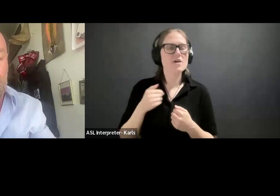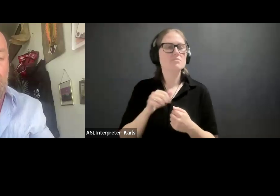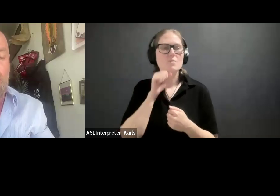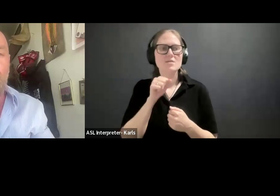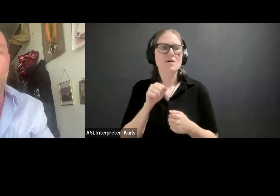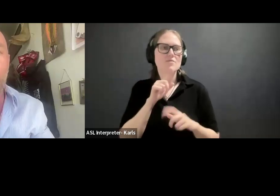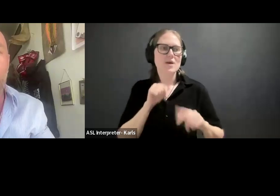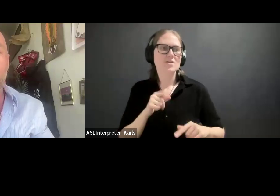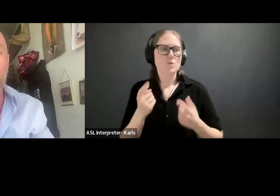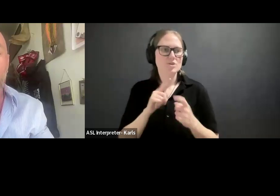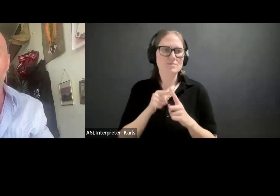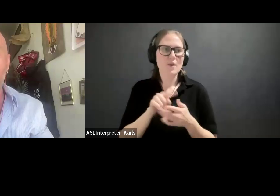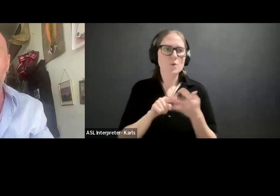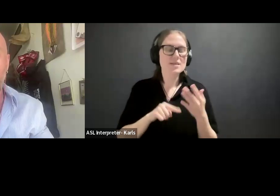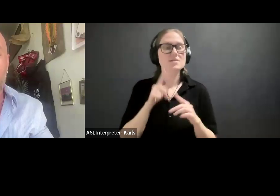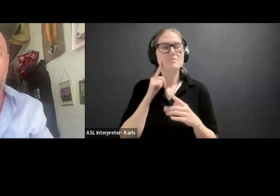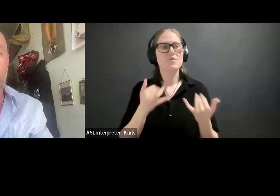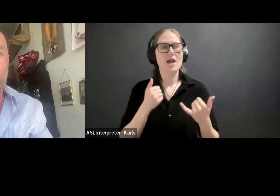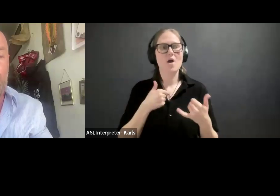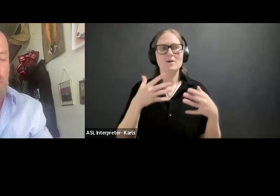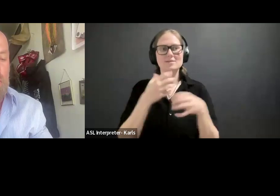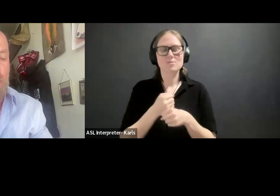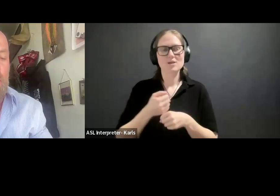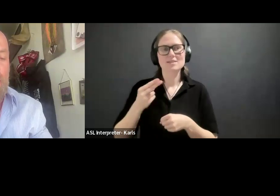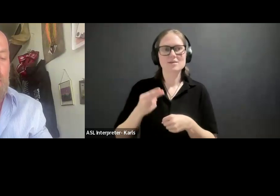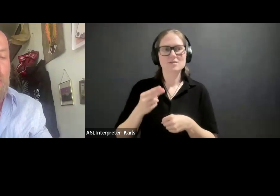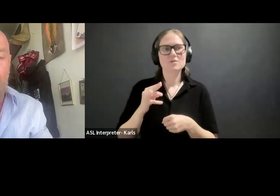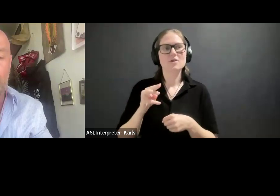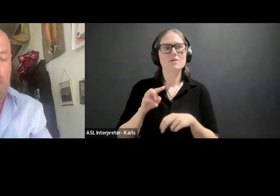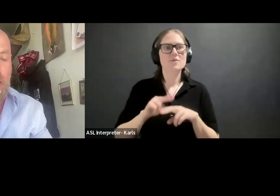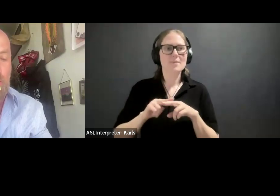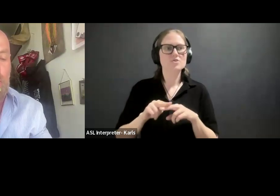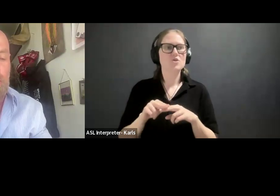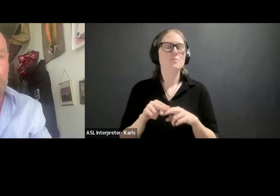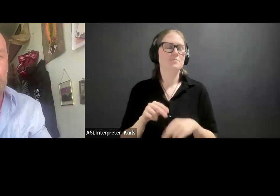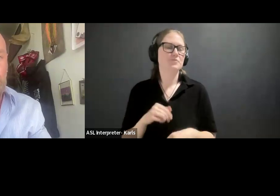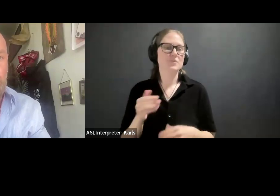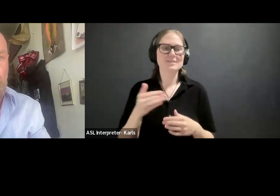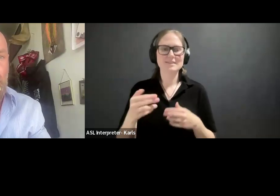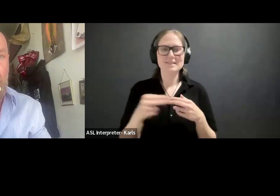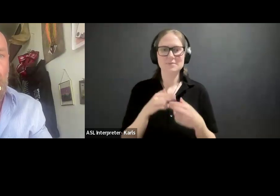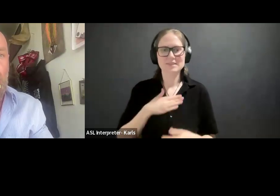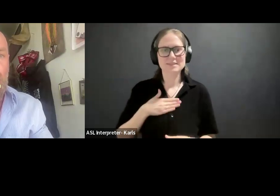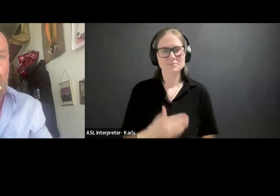For now, I will summarize the history of the Metro as I relate it. Next slide, please.